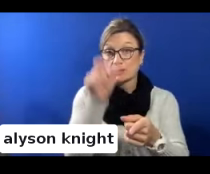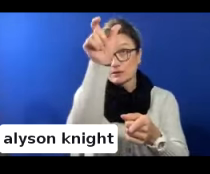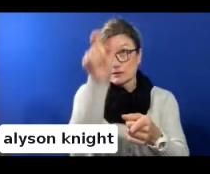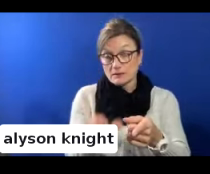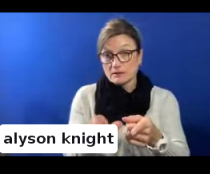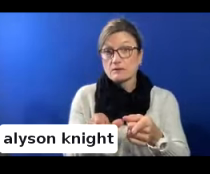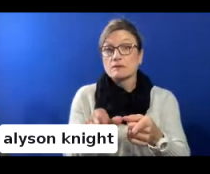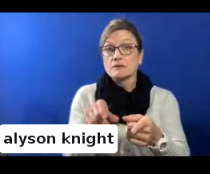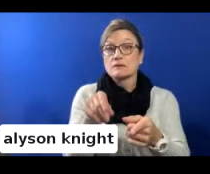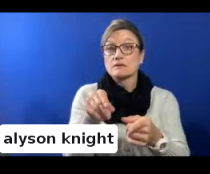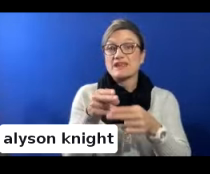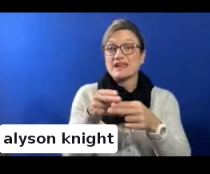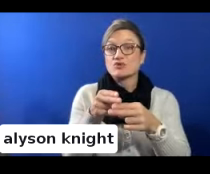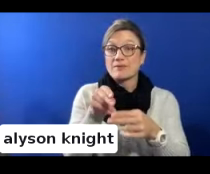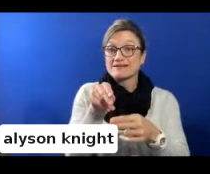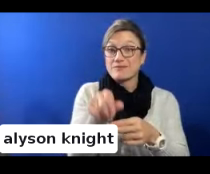expense column is a long sum.